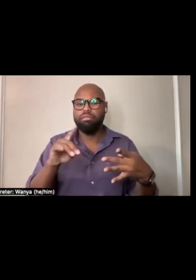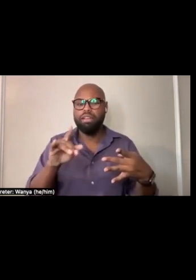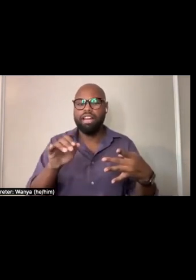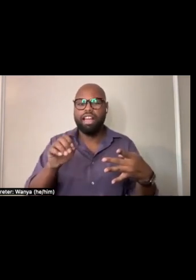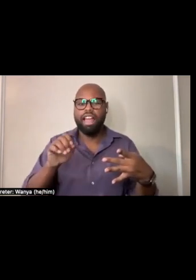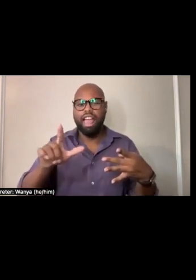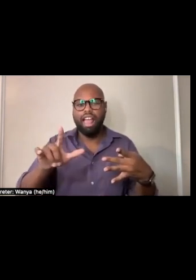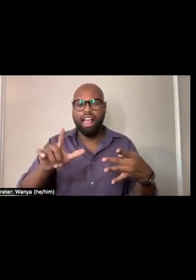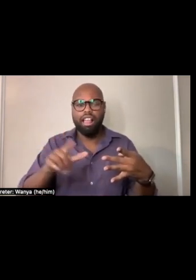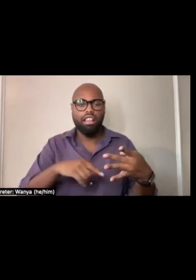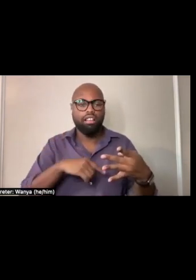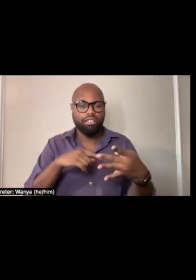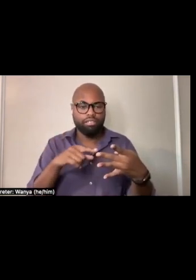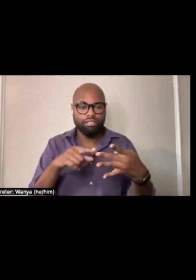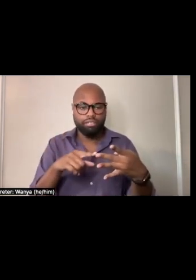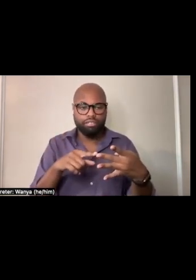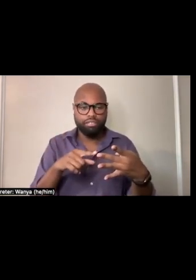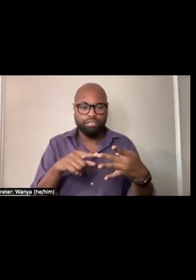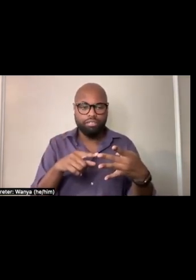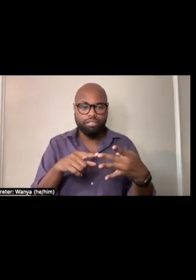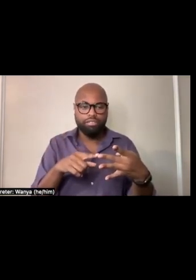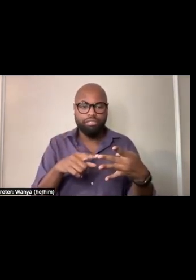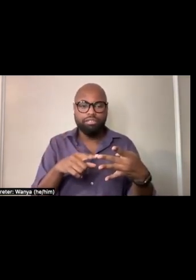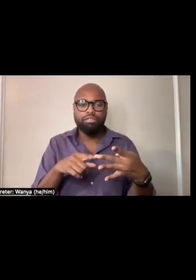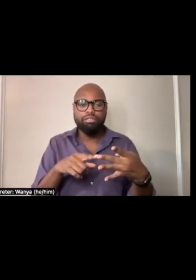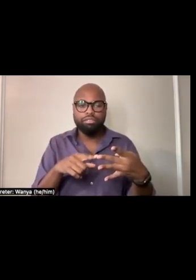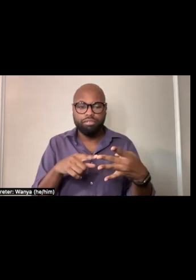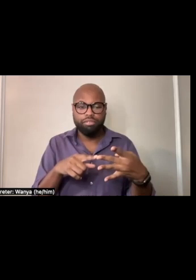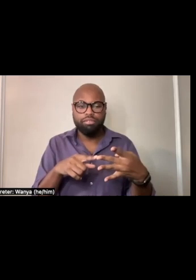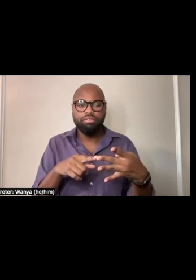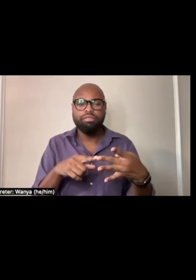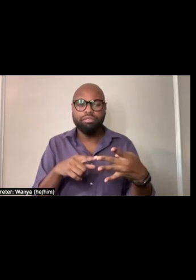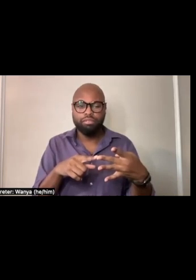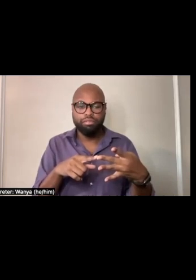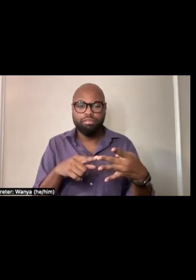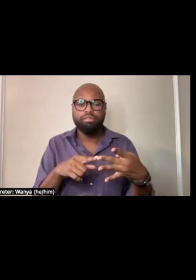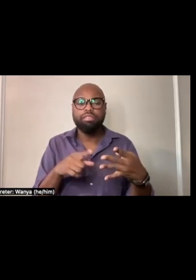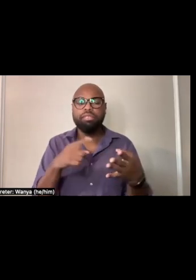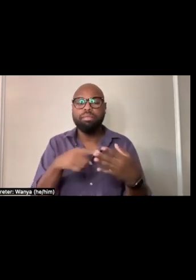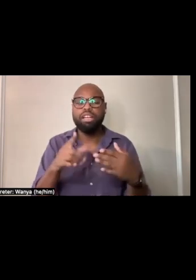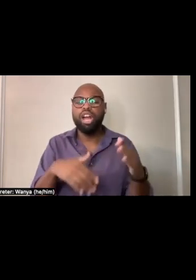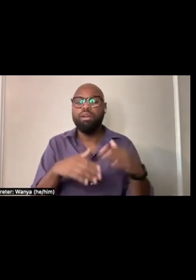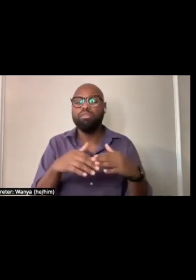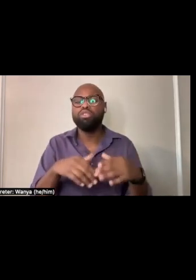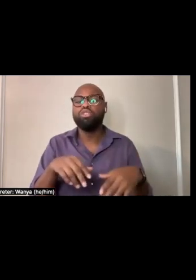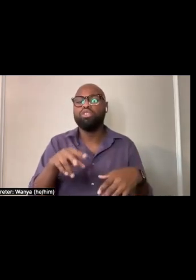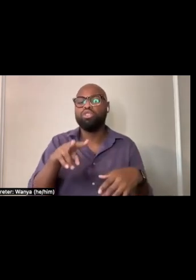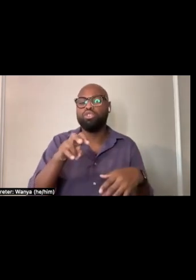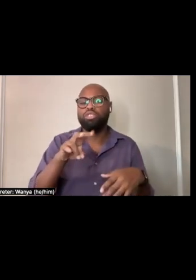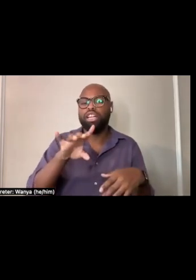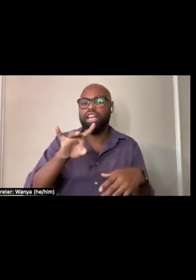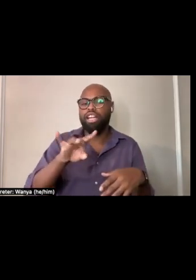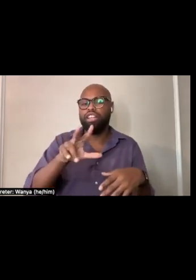also paid for self-directed personal care services up to a maximum of 283 hours a month.